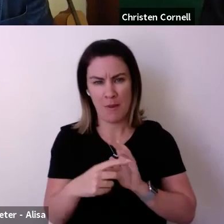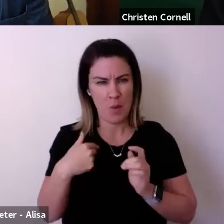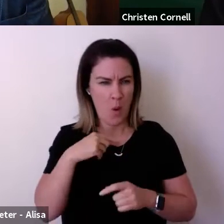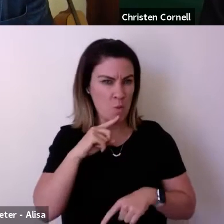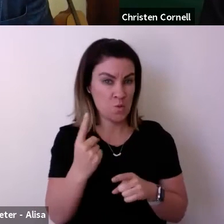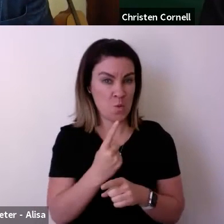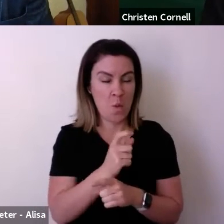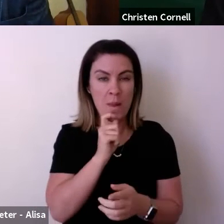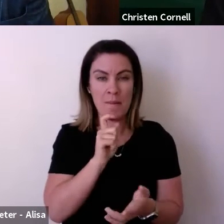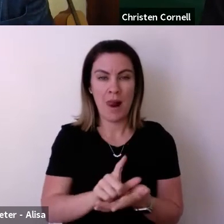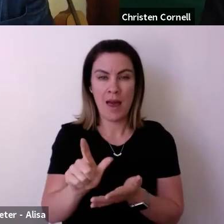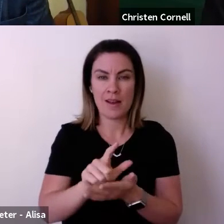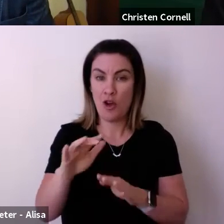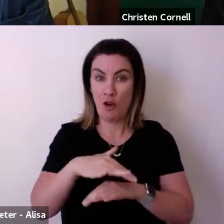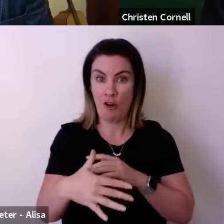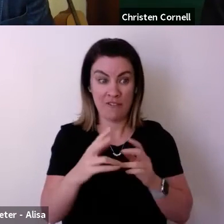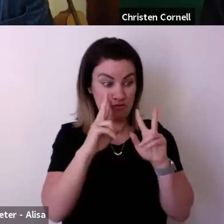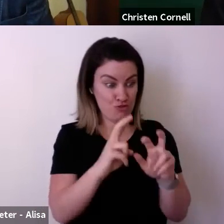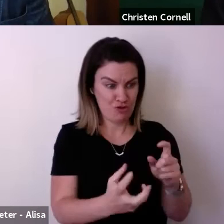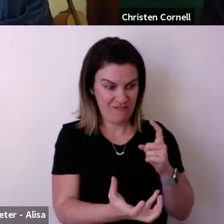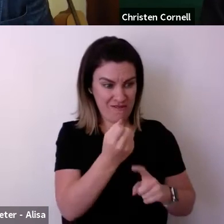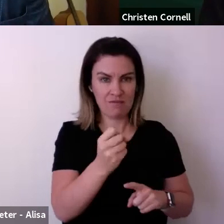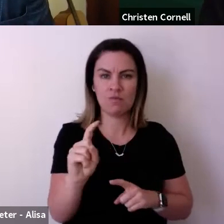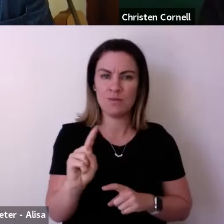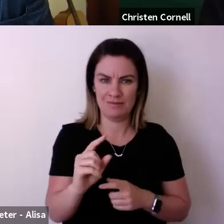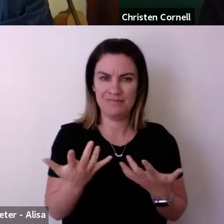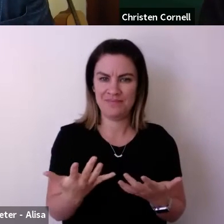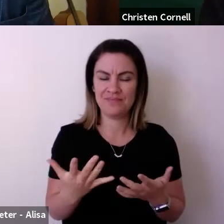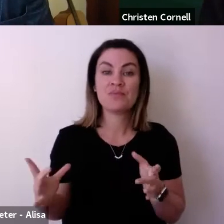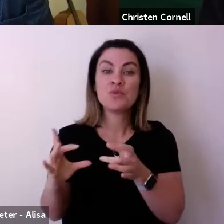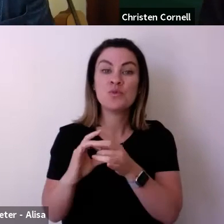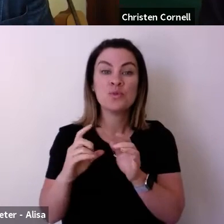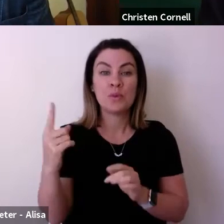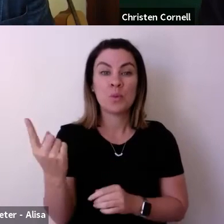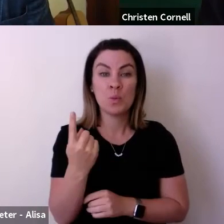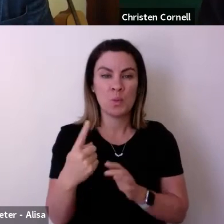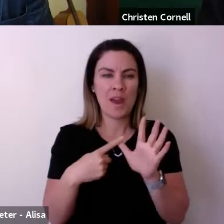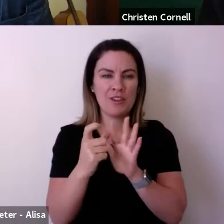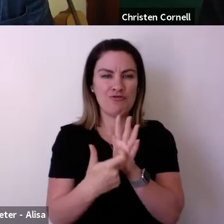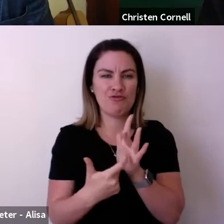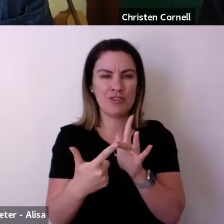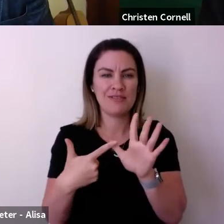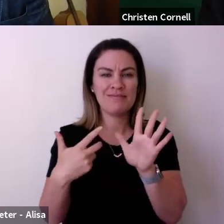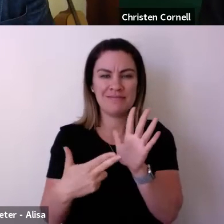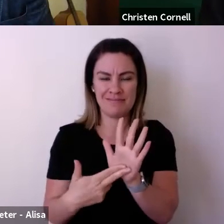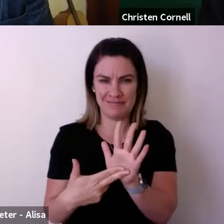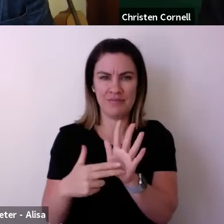We are joined by Adrian, CEO of the Australia Council and distinguished professor Stuart